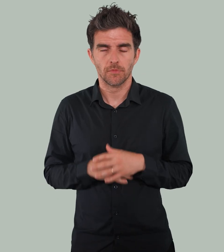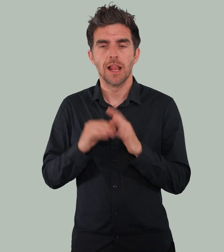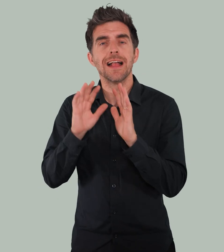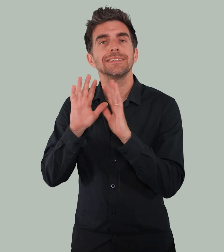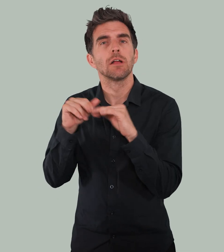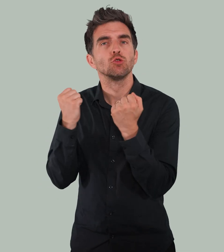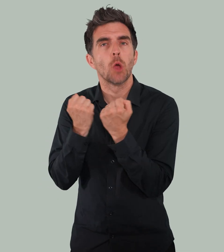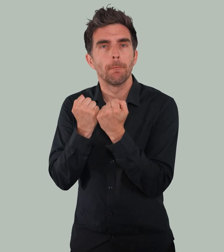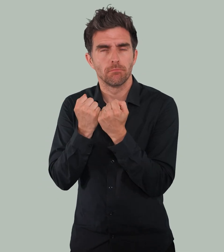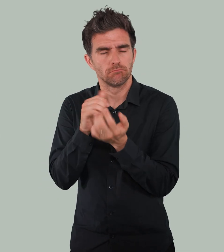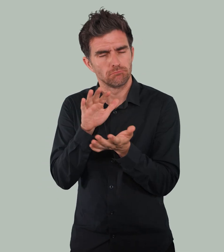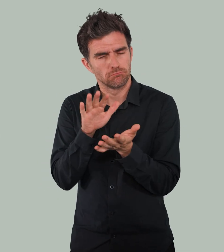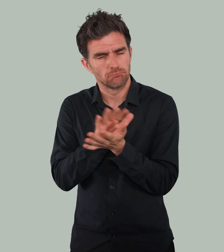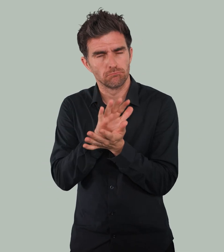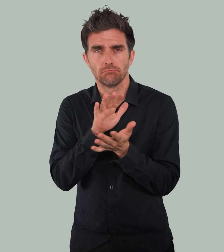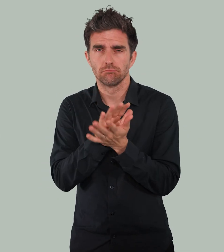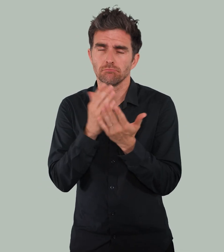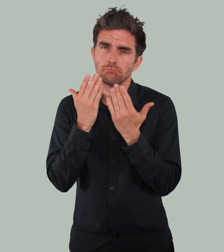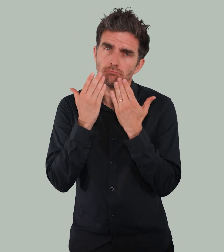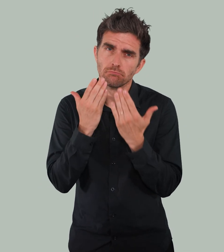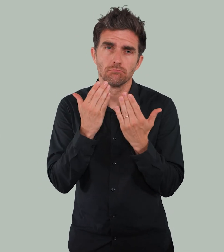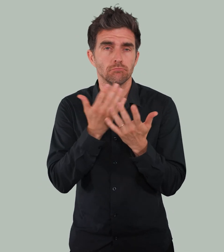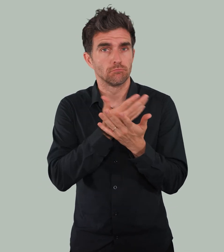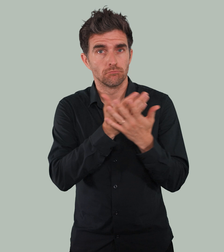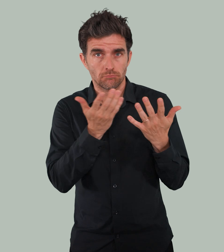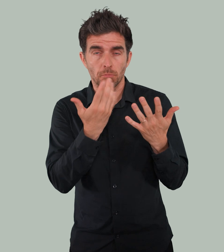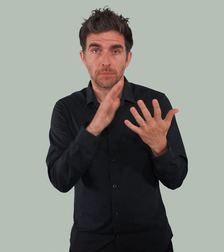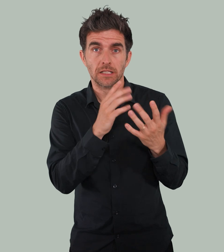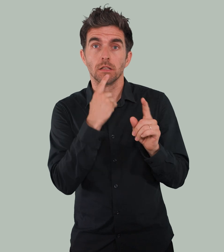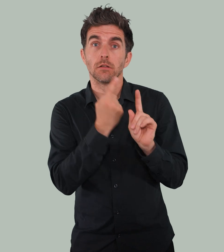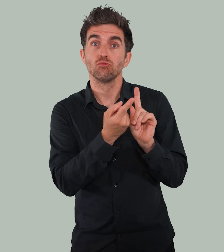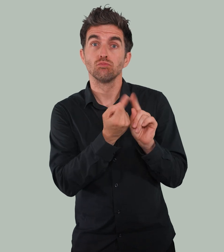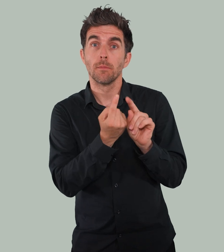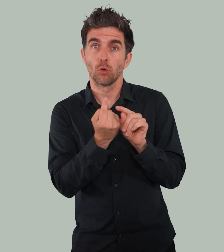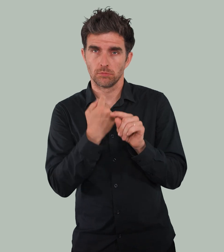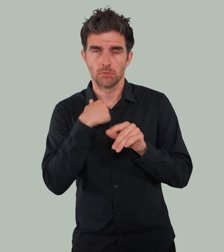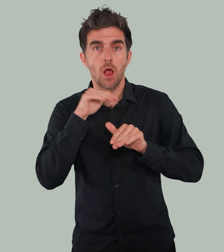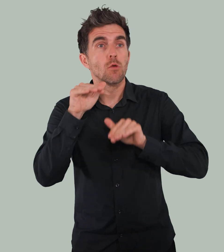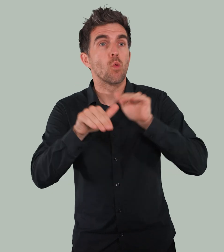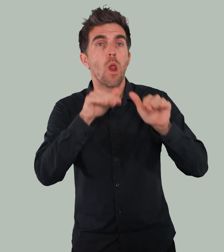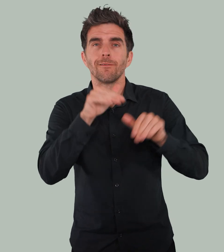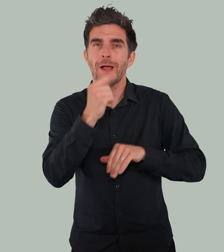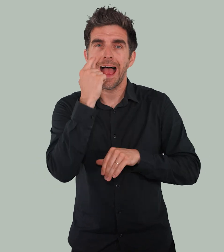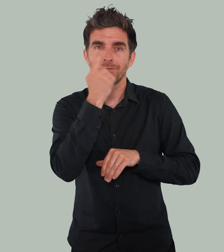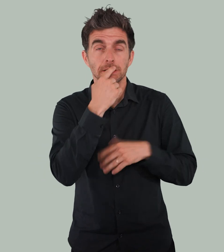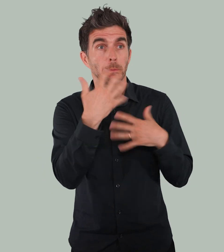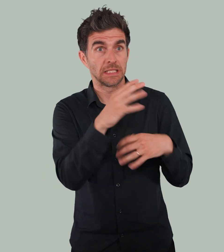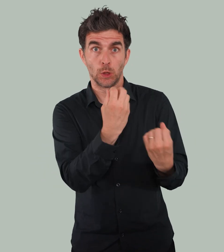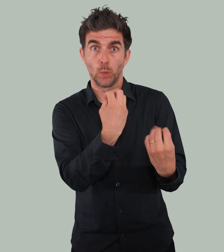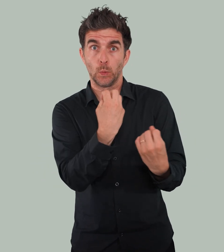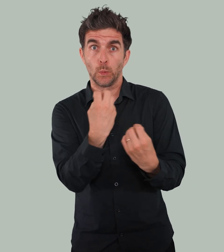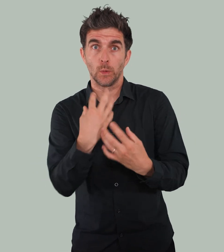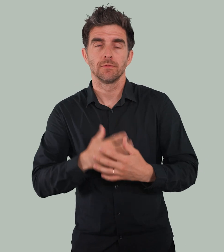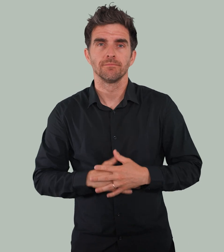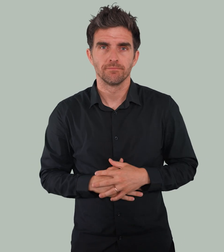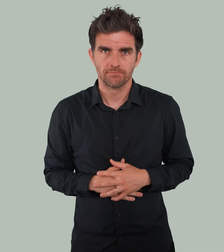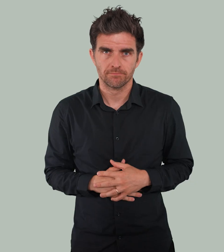71. The steering group is grateful to all those who responded to the Call for Evidence.